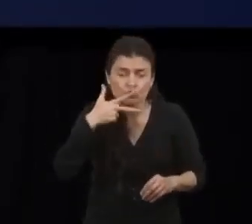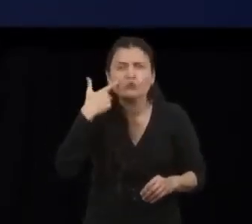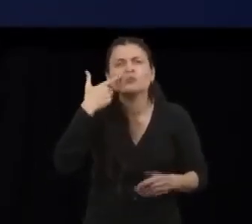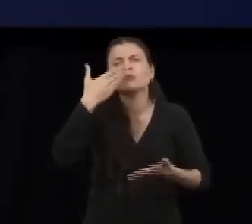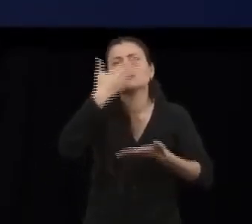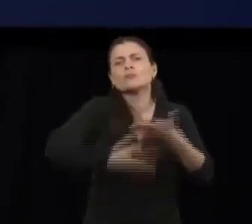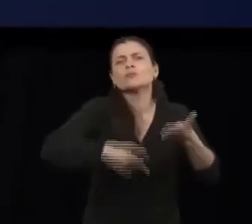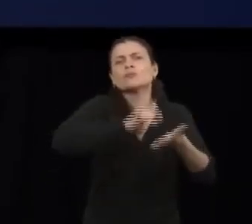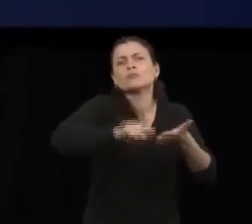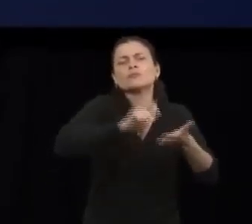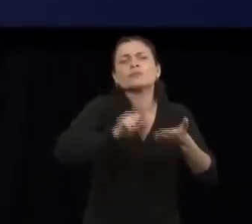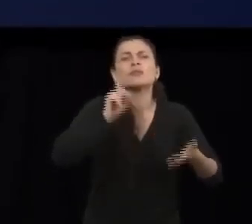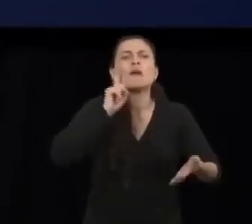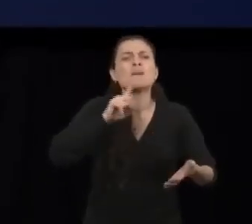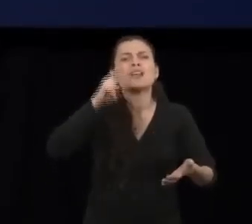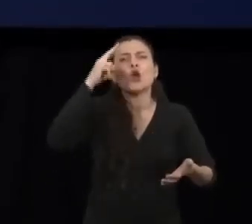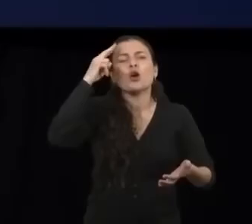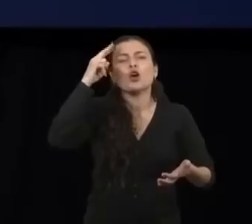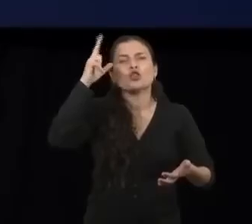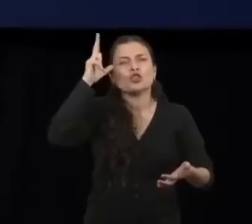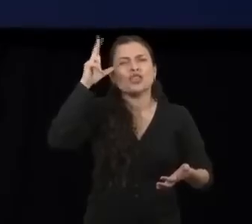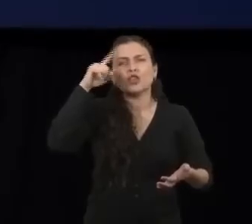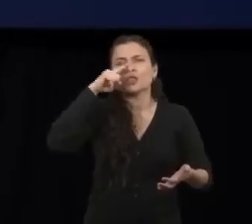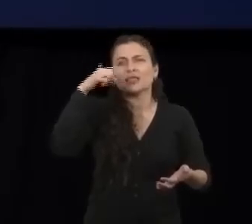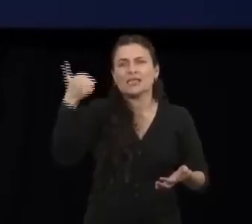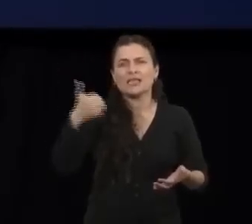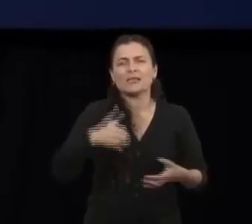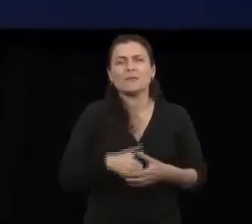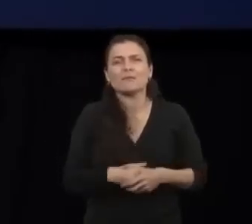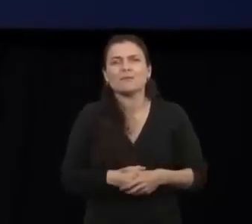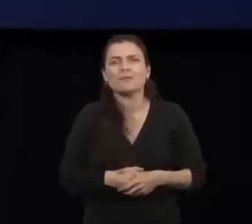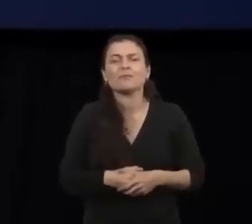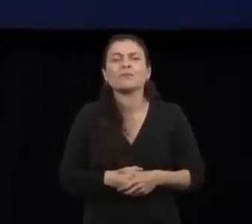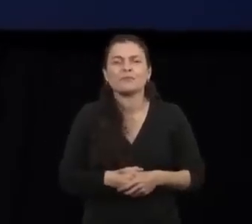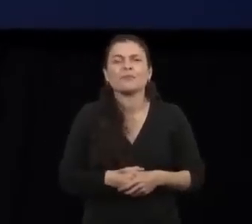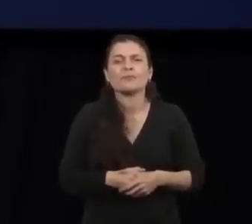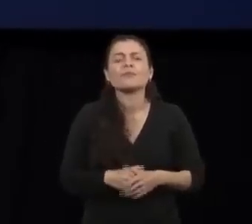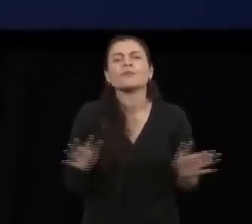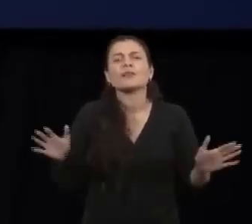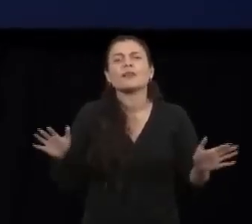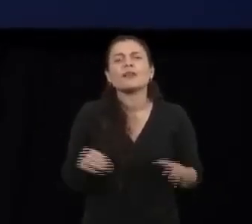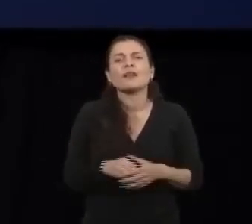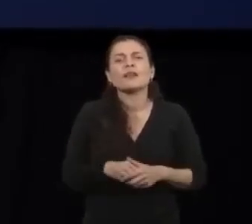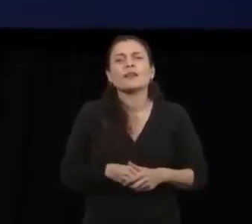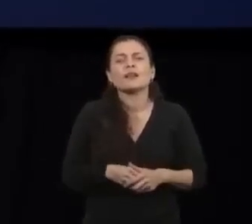a paper that he wrote there in 1976. And it is more, it was so advanced